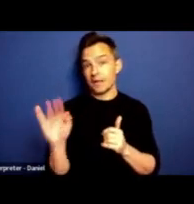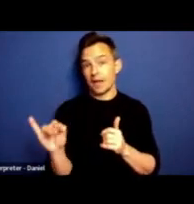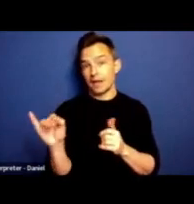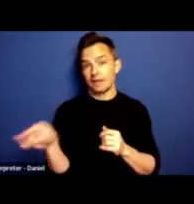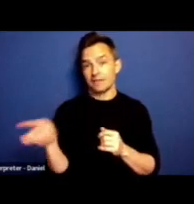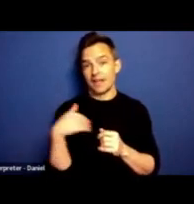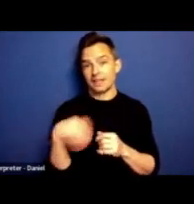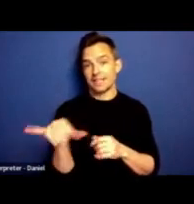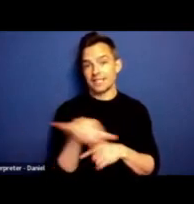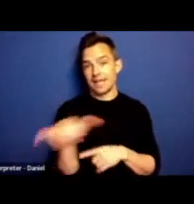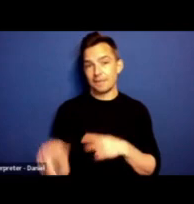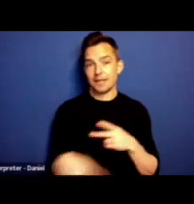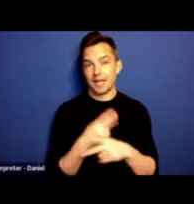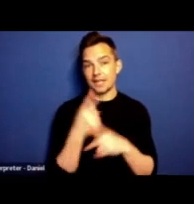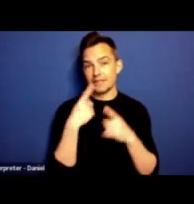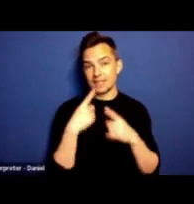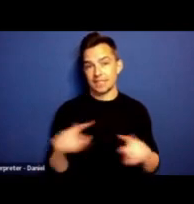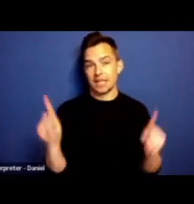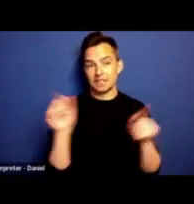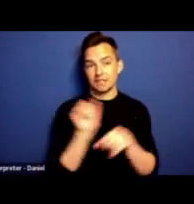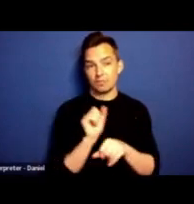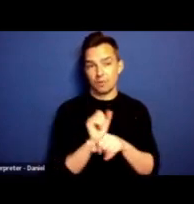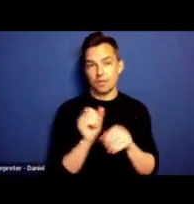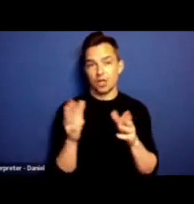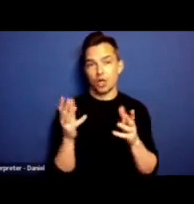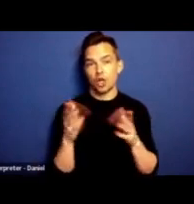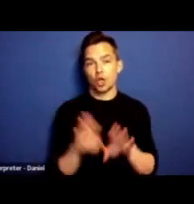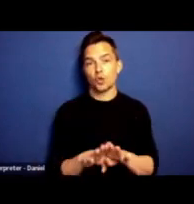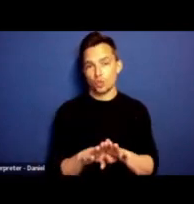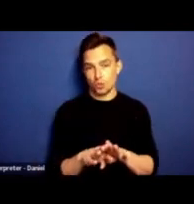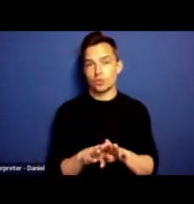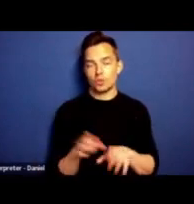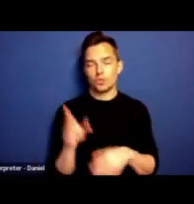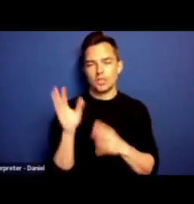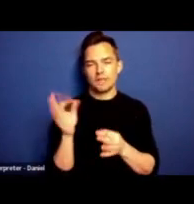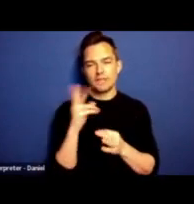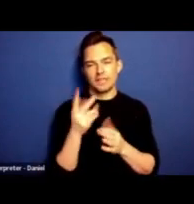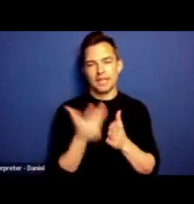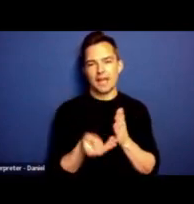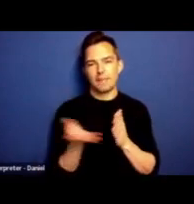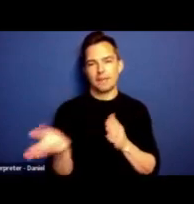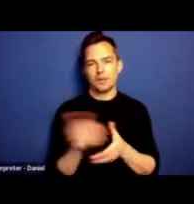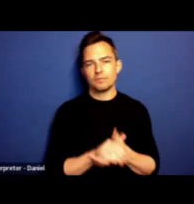same kind of successful employment closure. So we do definitely see a gap there. Now,